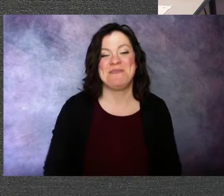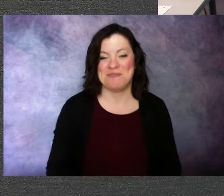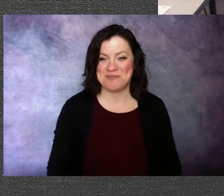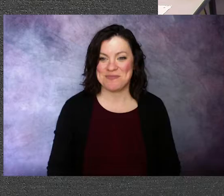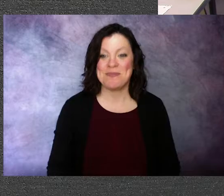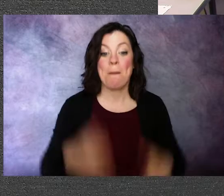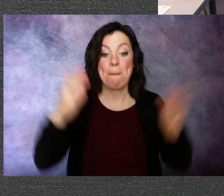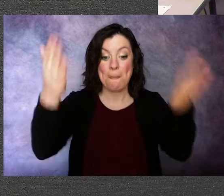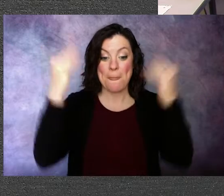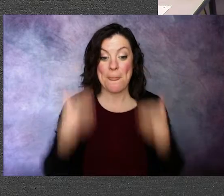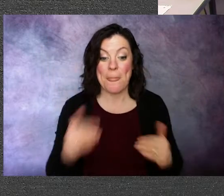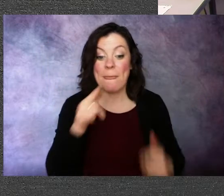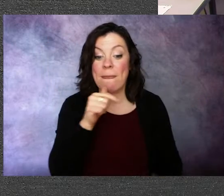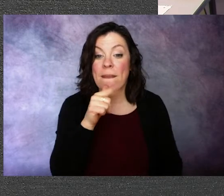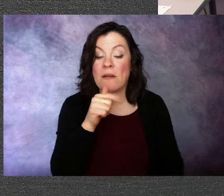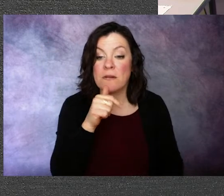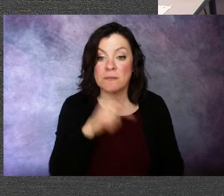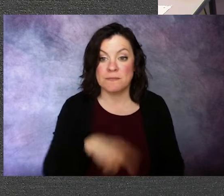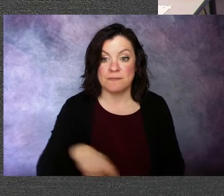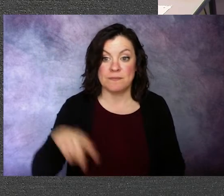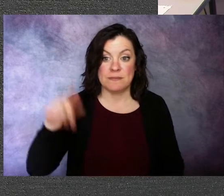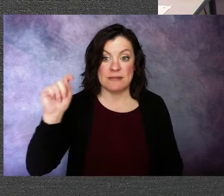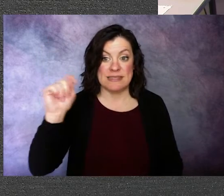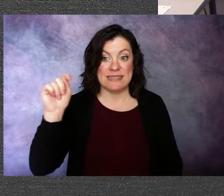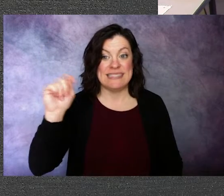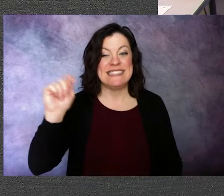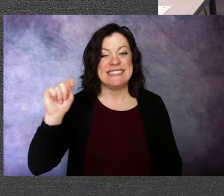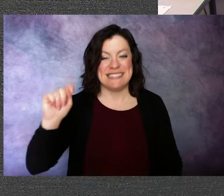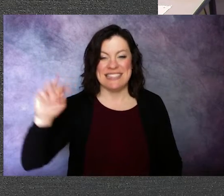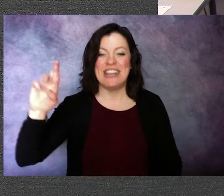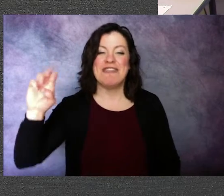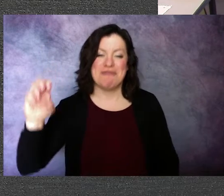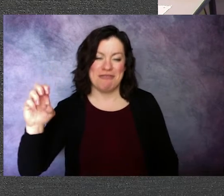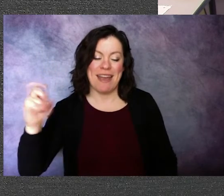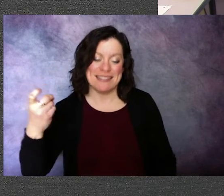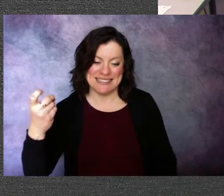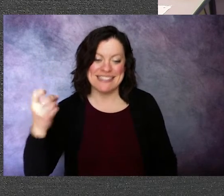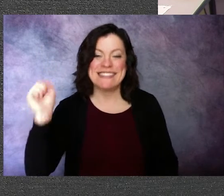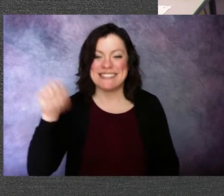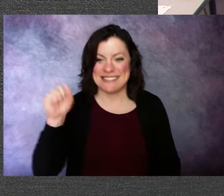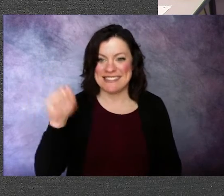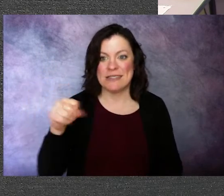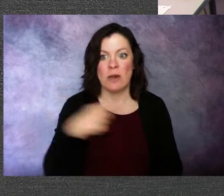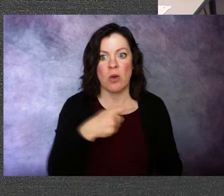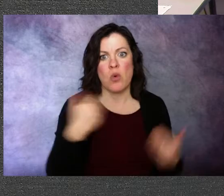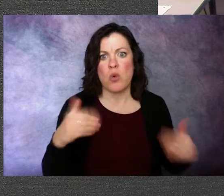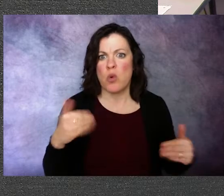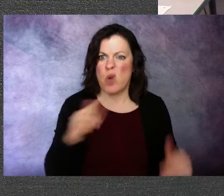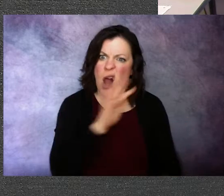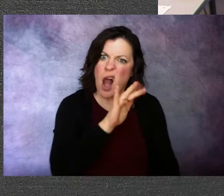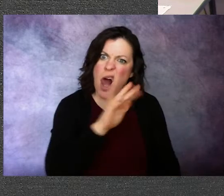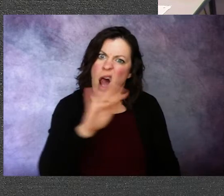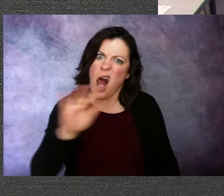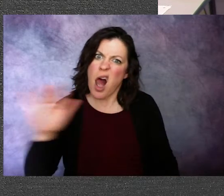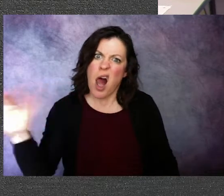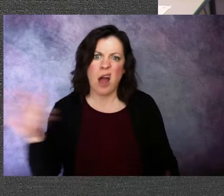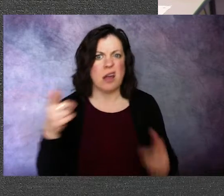All right, the next one is the Tyrannosaurus Rex. And he is very fierce.